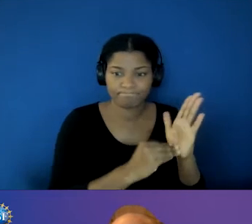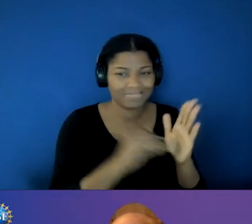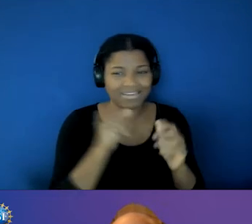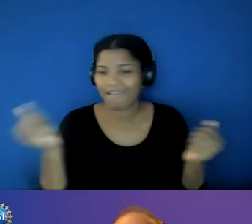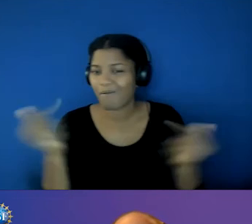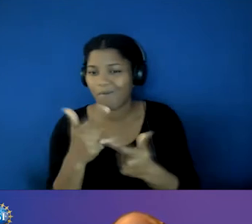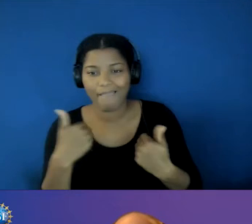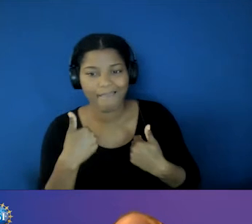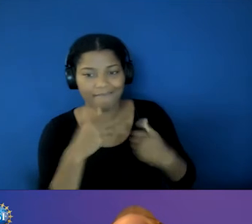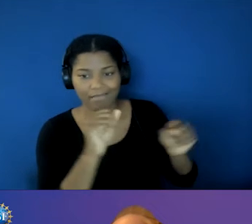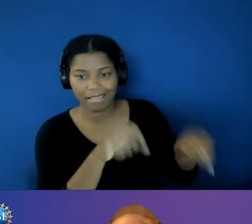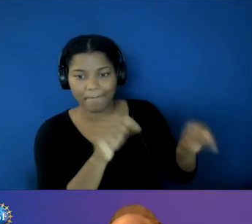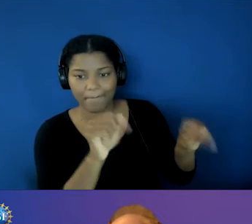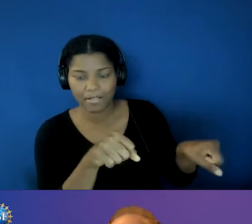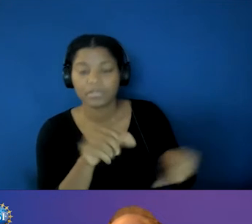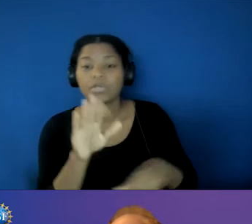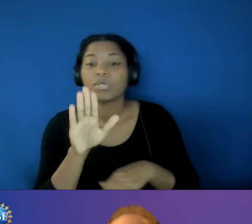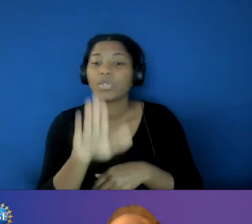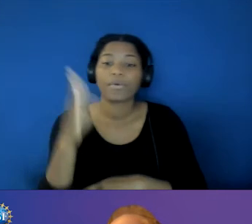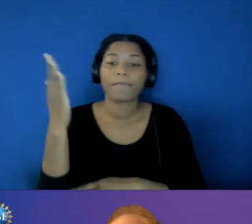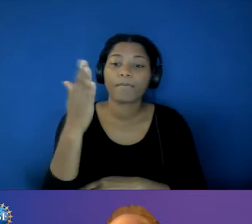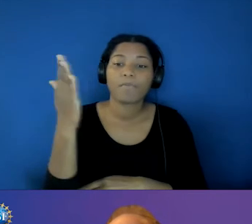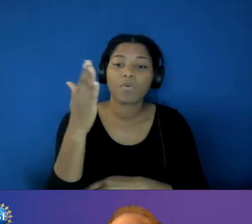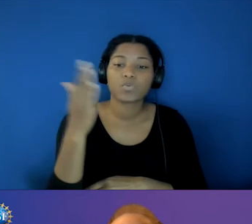So, find a way to make your proposal standout. If you have,